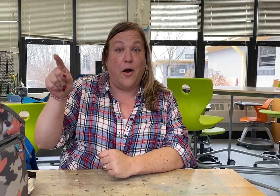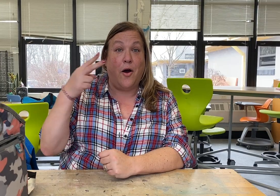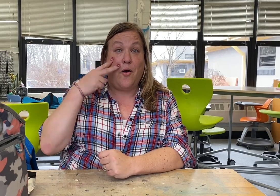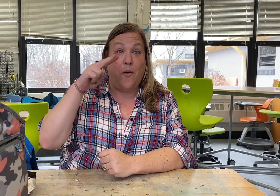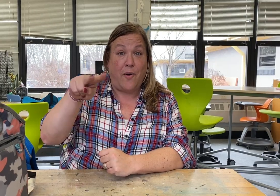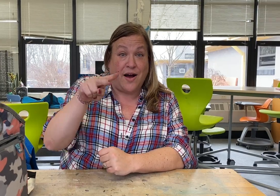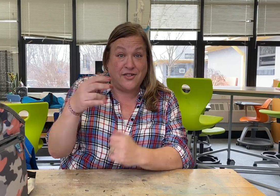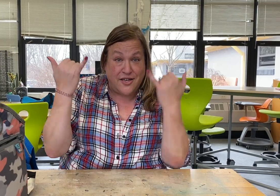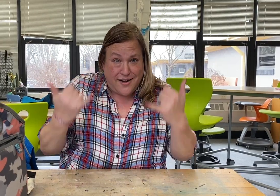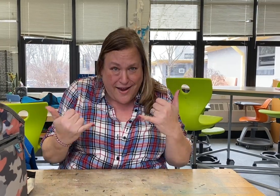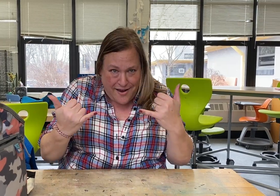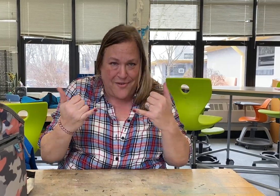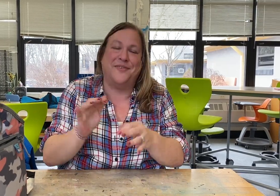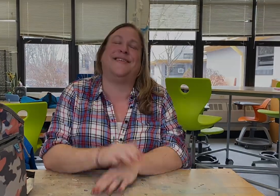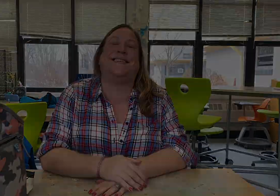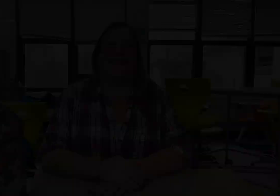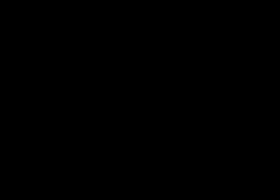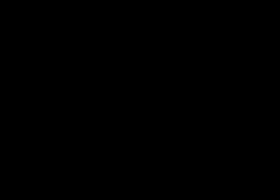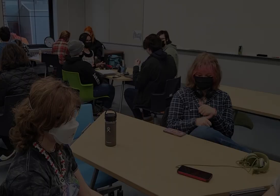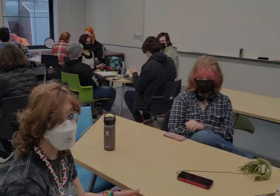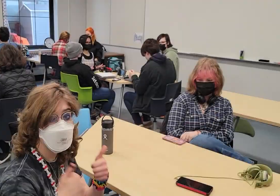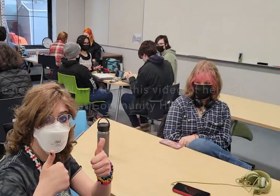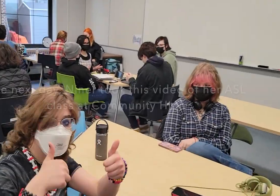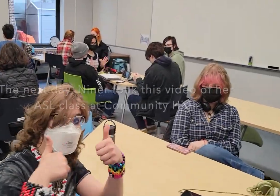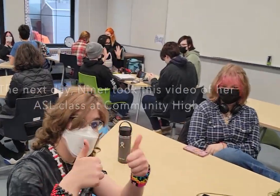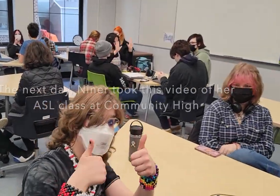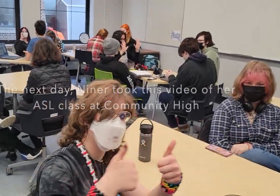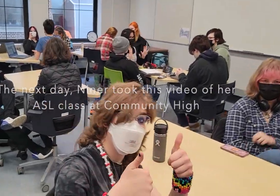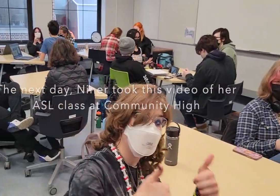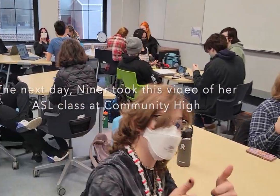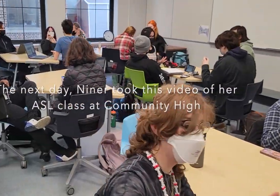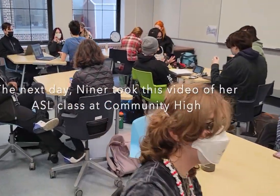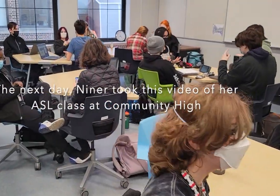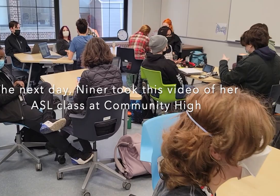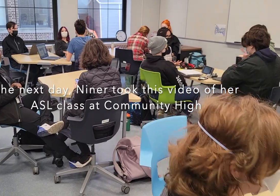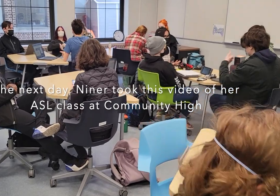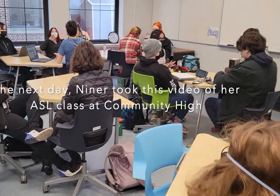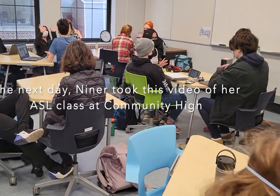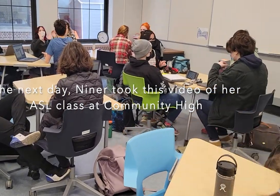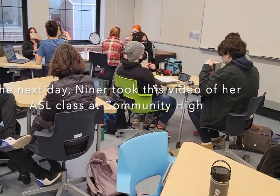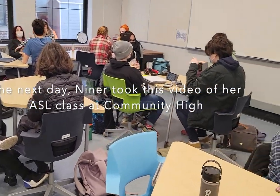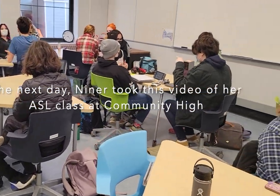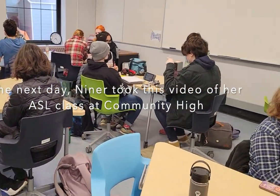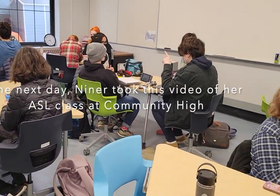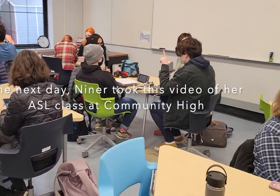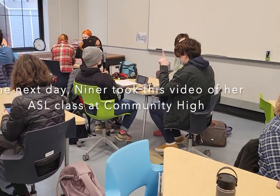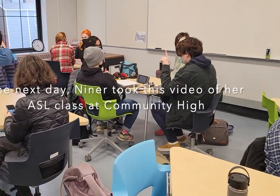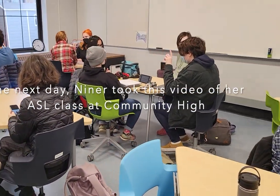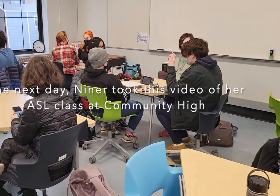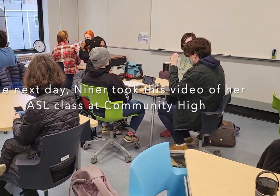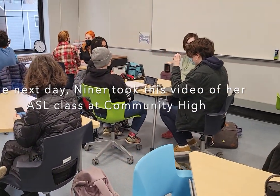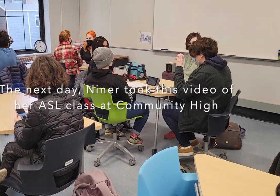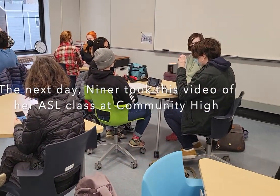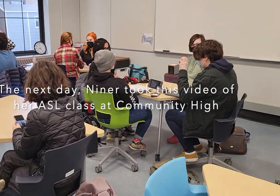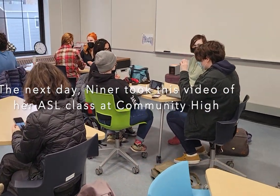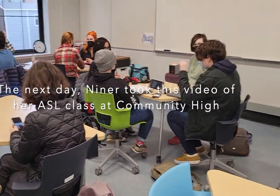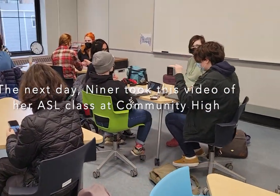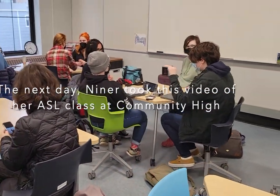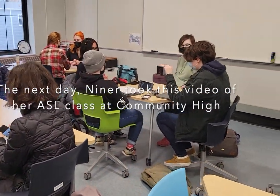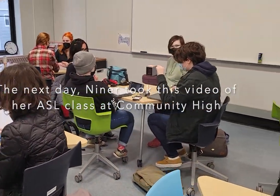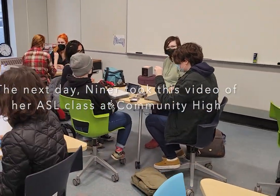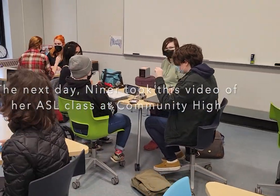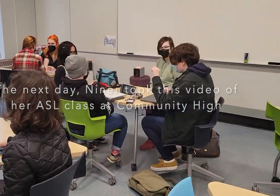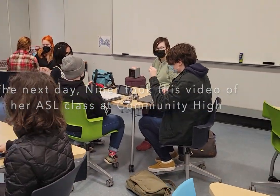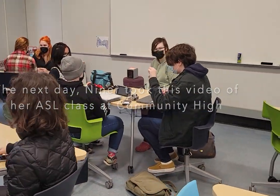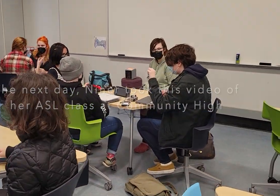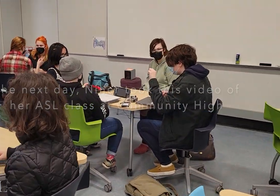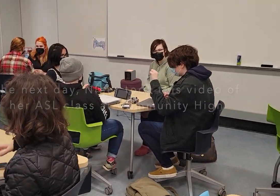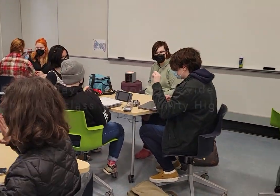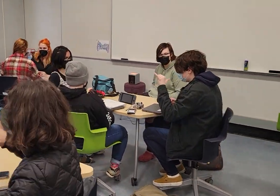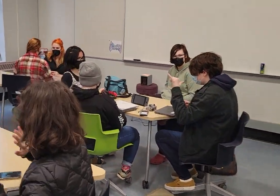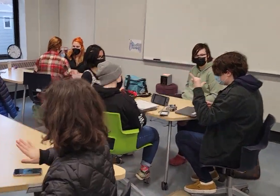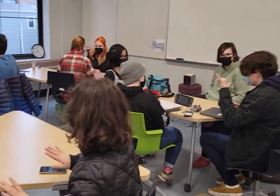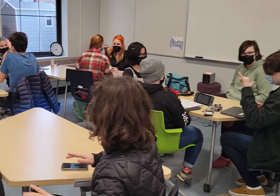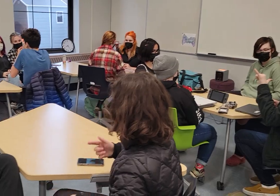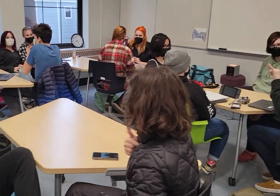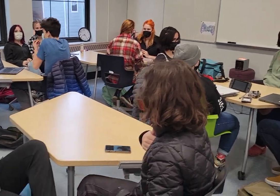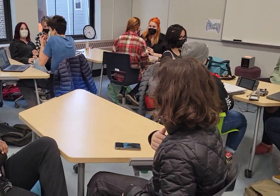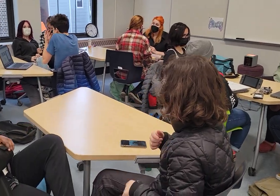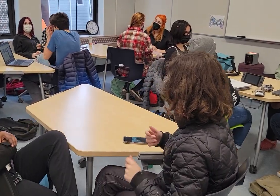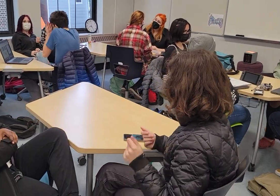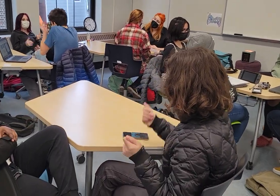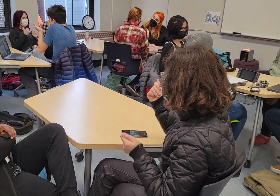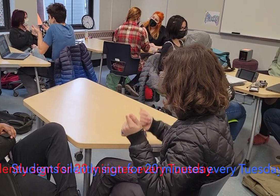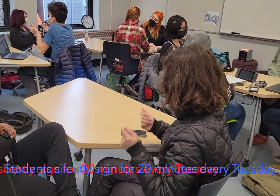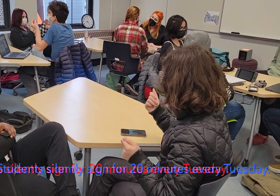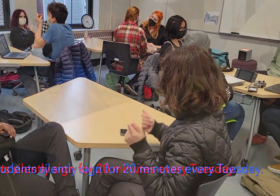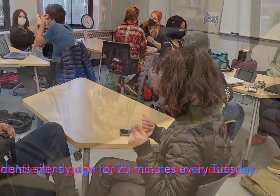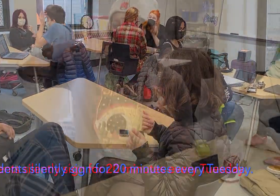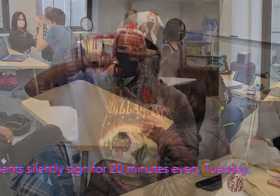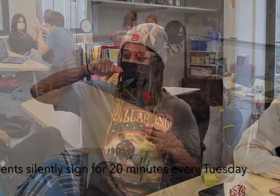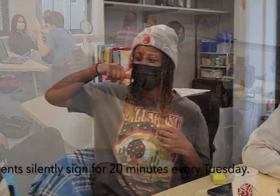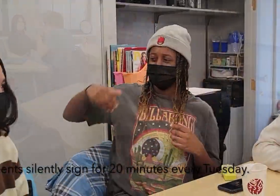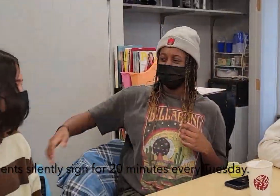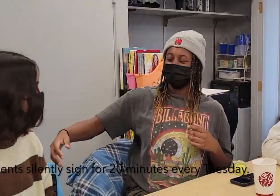Go watch it now!